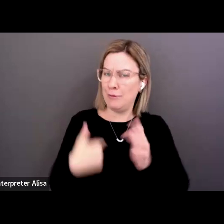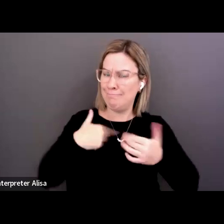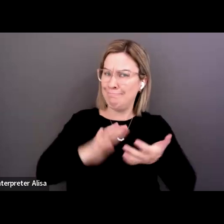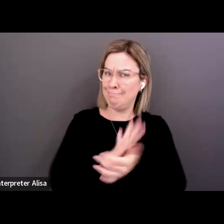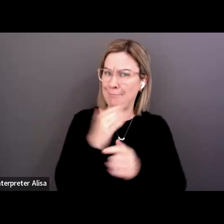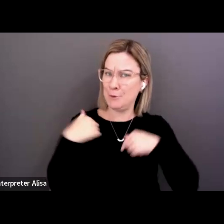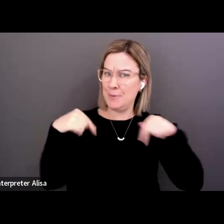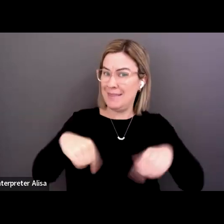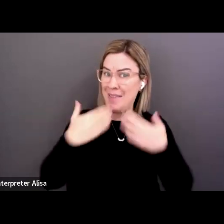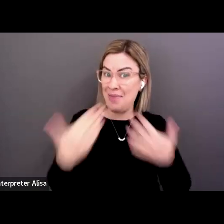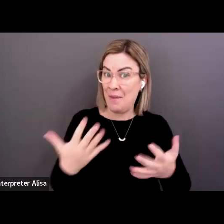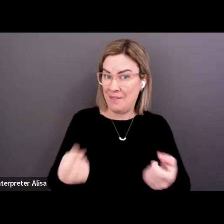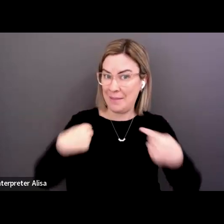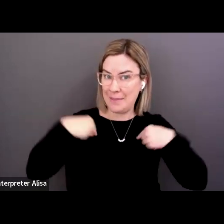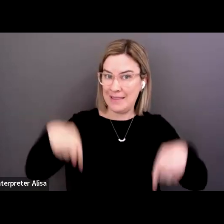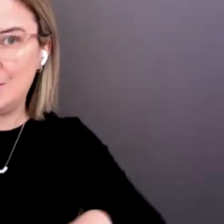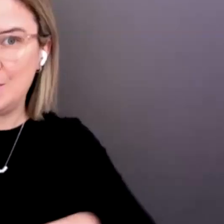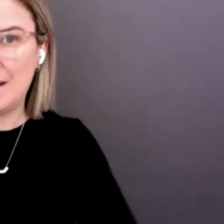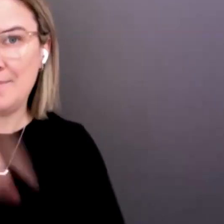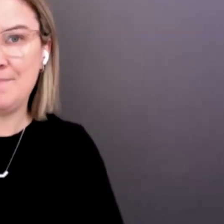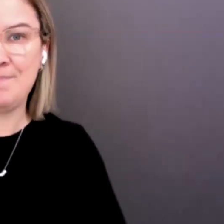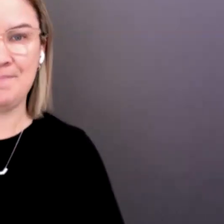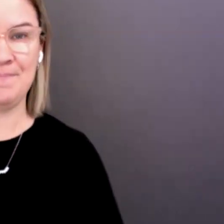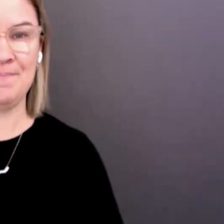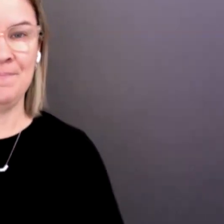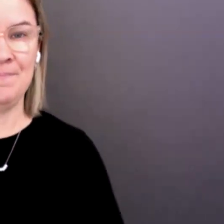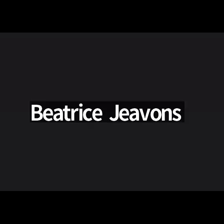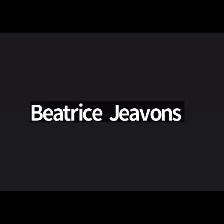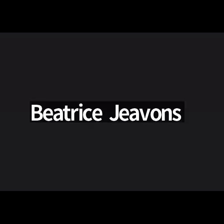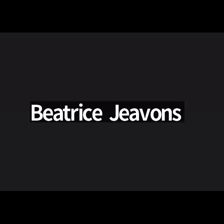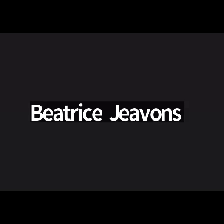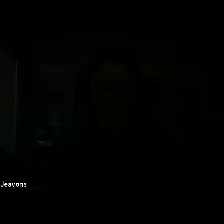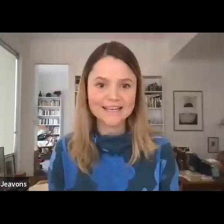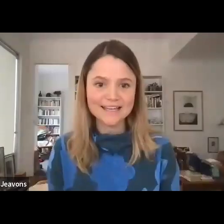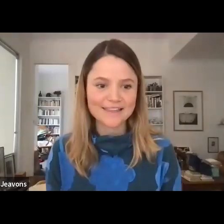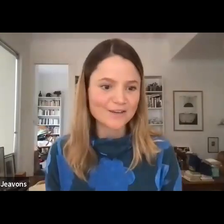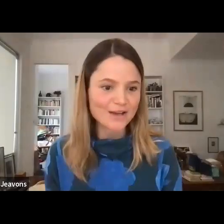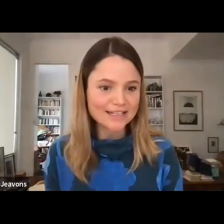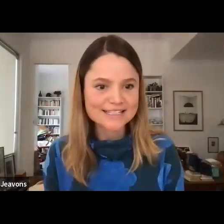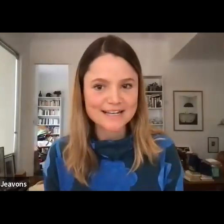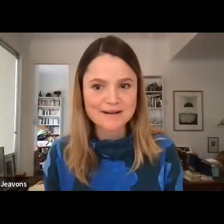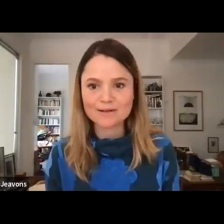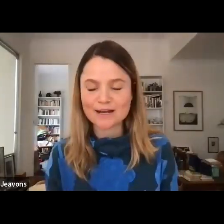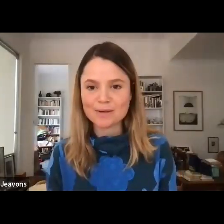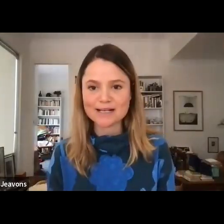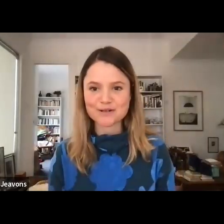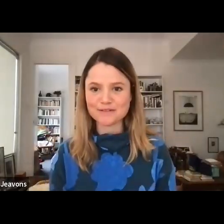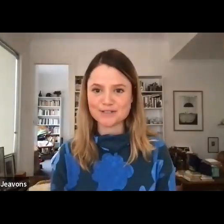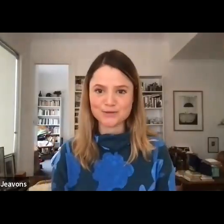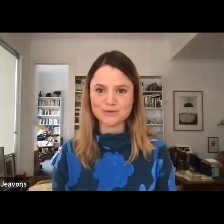projects and most recently around fracking in the Northern Territory.